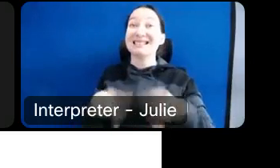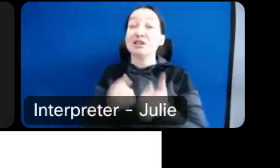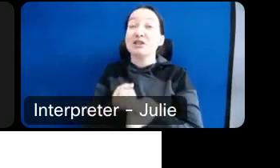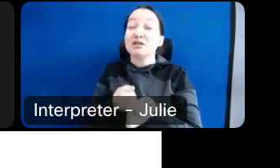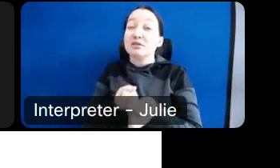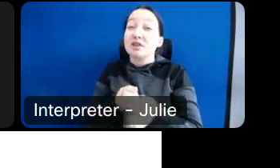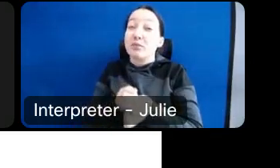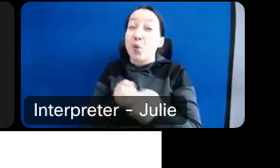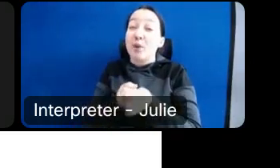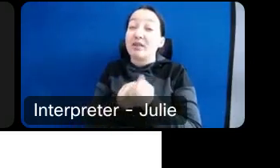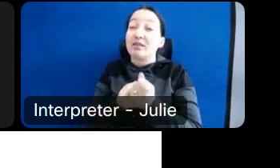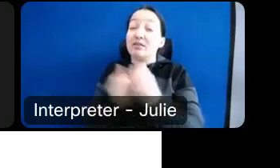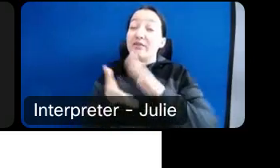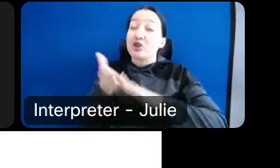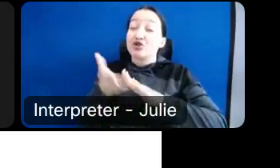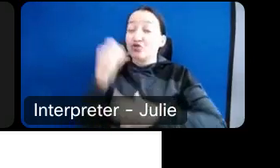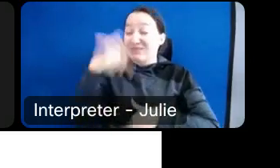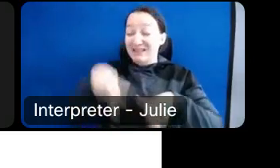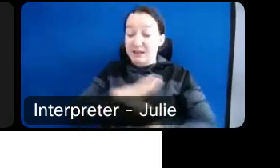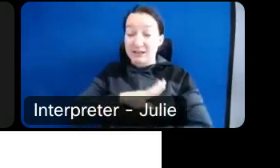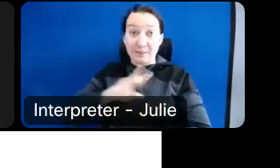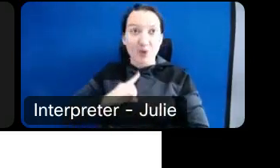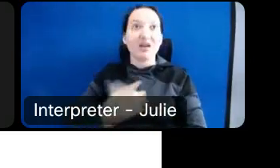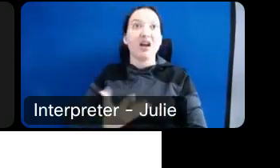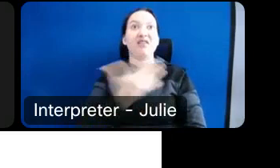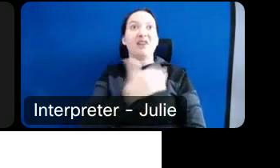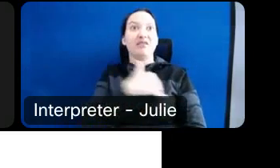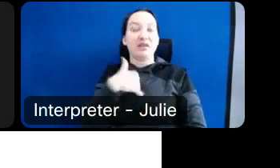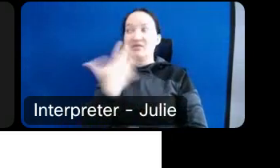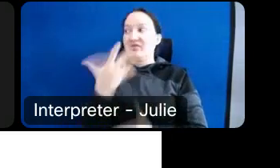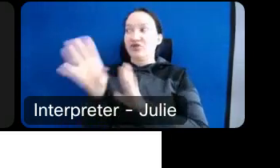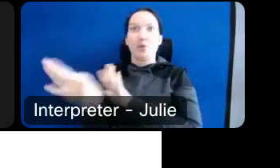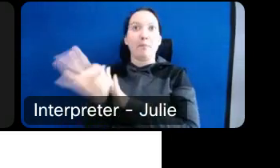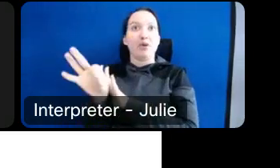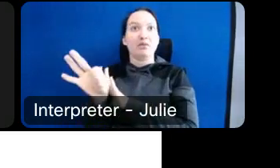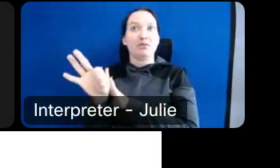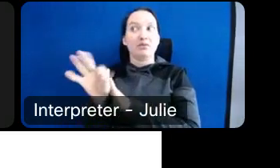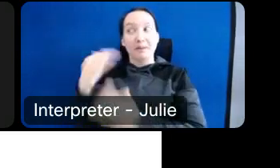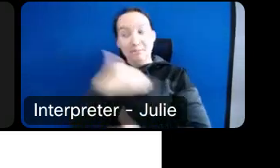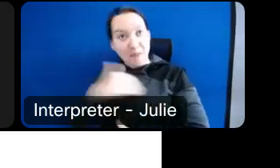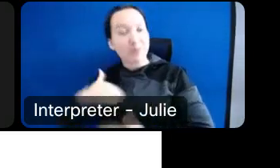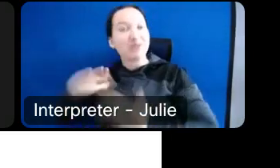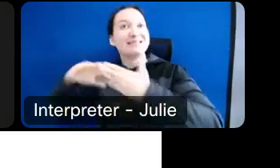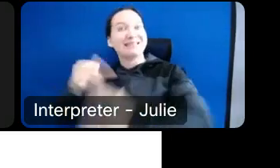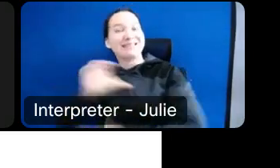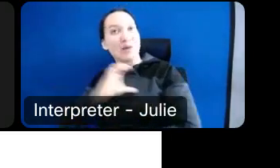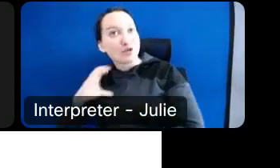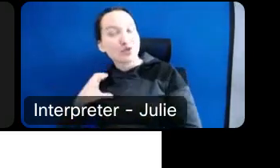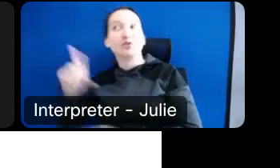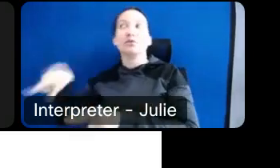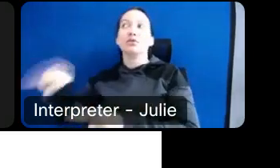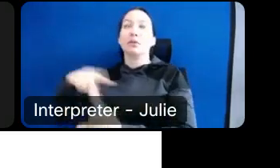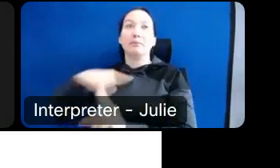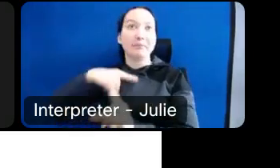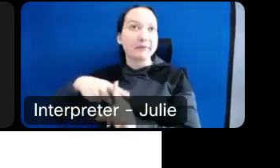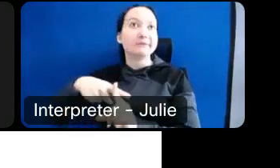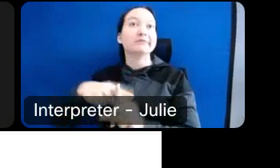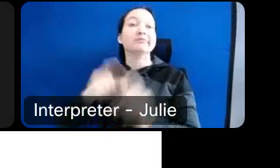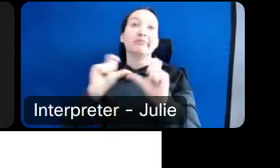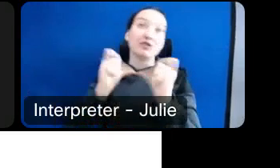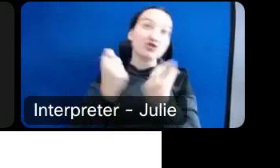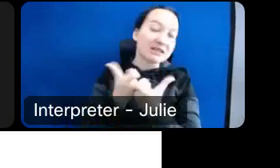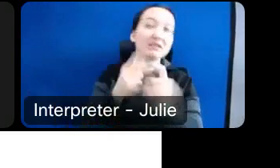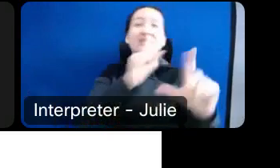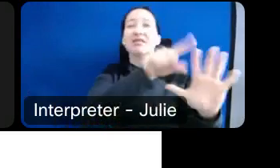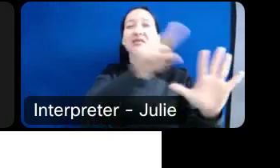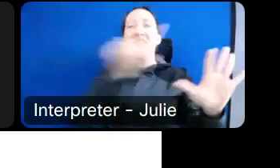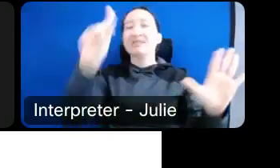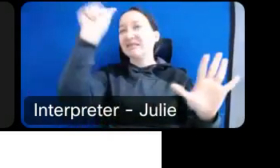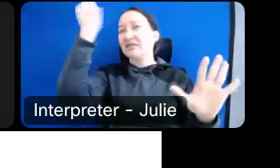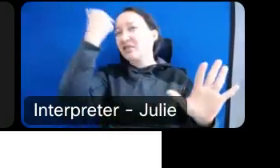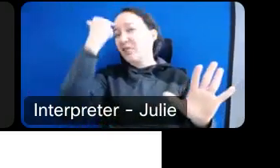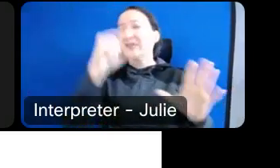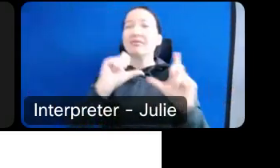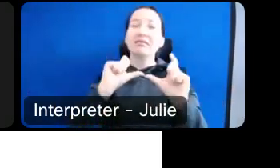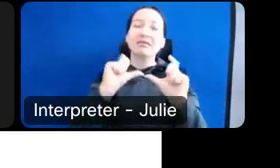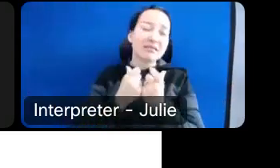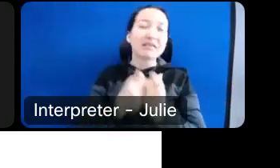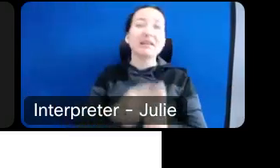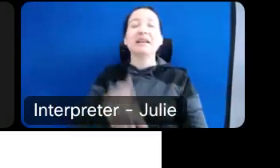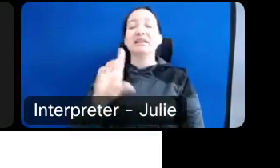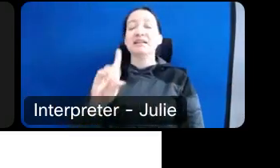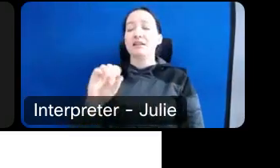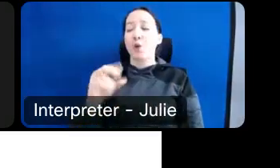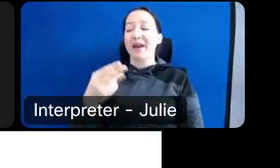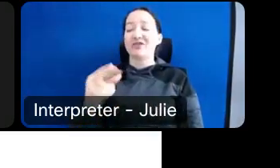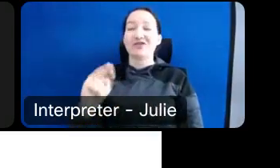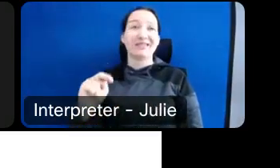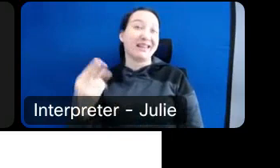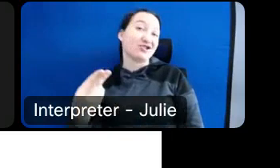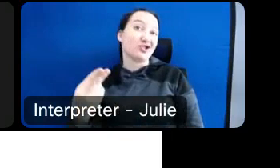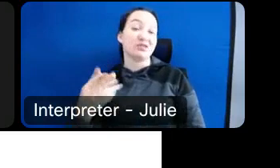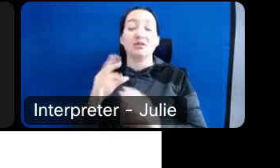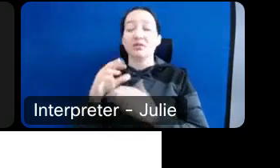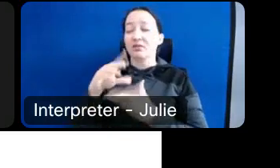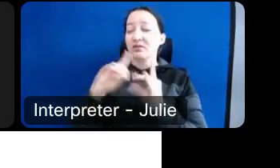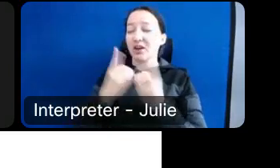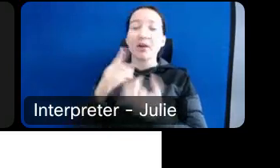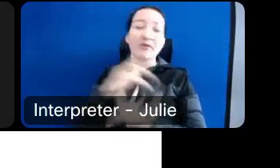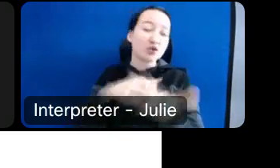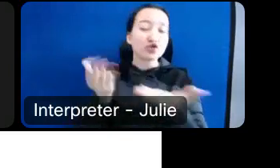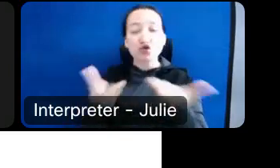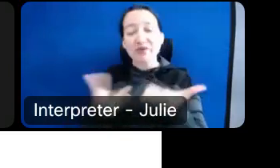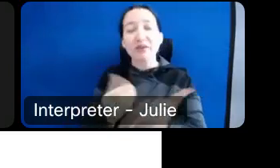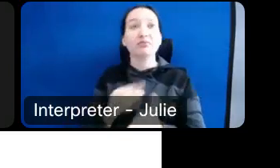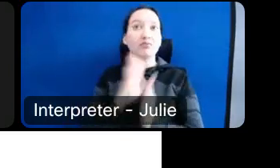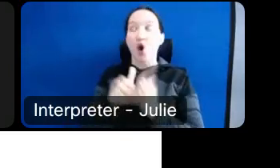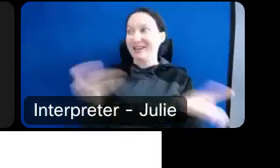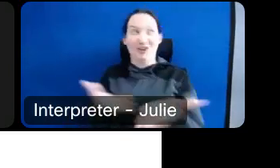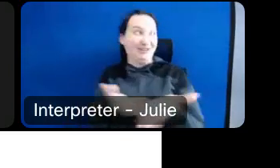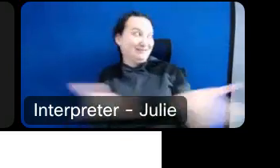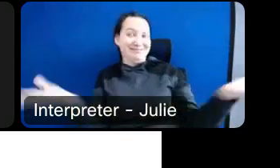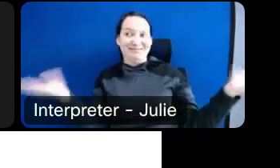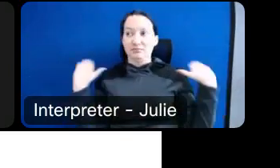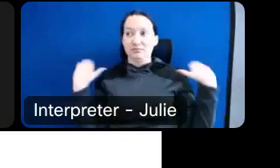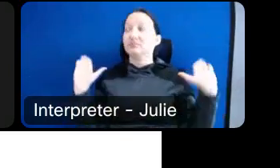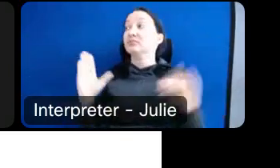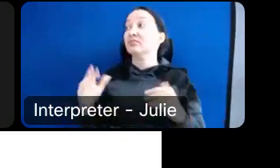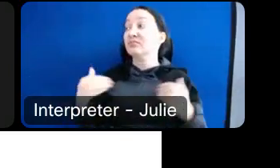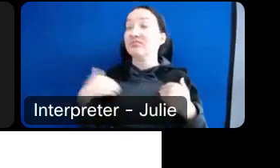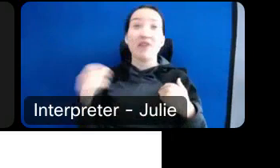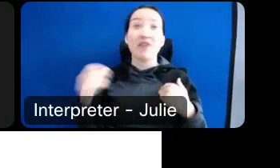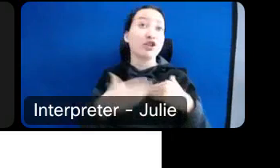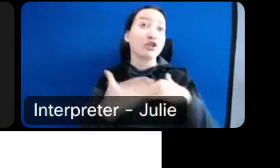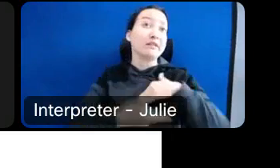Yeah, right I mean, that's why this board has 5 members appointed by members of the city council as well as, you know, the, the agencies of city governments, uh, H, and H, uh, uh, Department of social services right? Are all here as well so we have other layers. We have the community advisory.